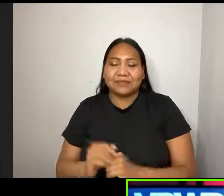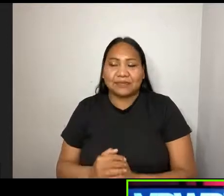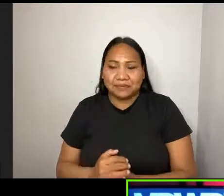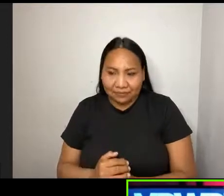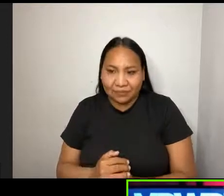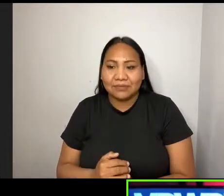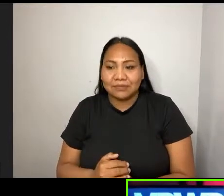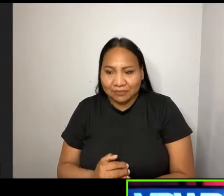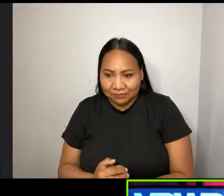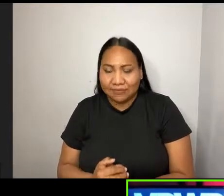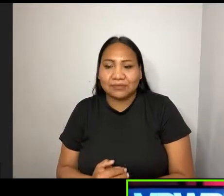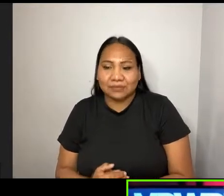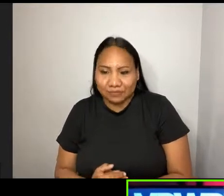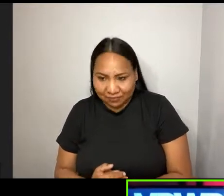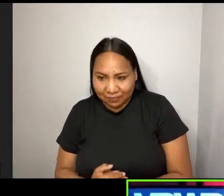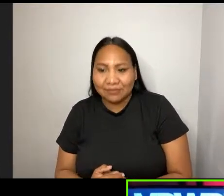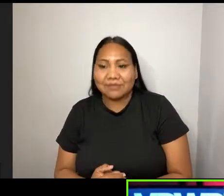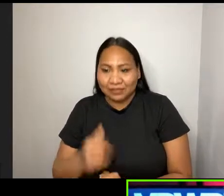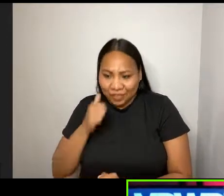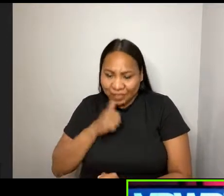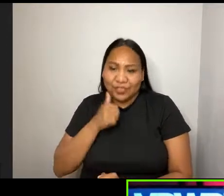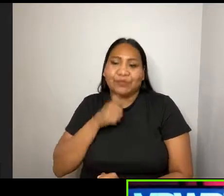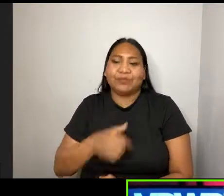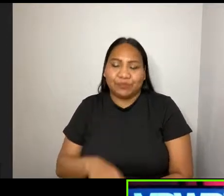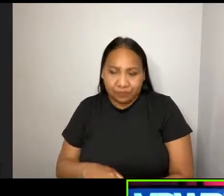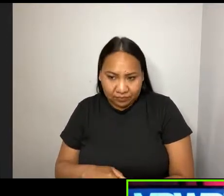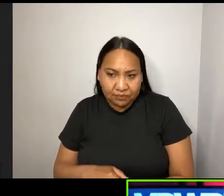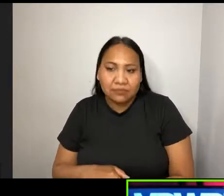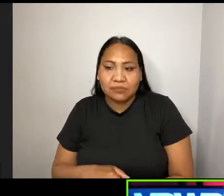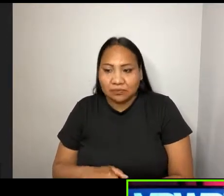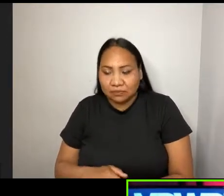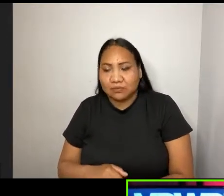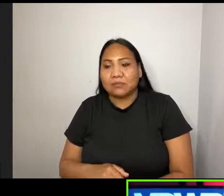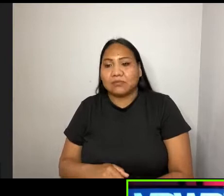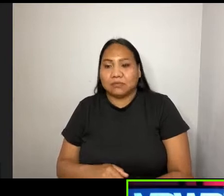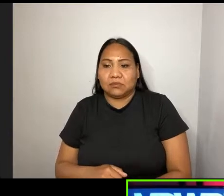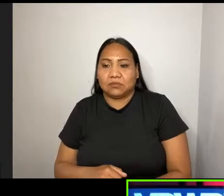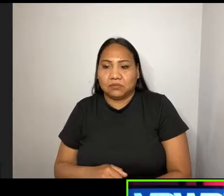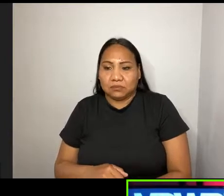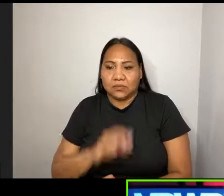It is a really huge, huge problem.